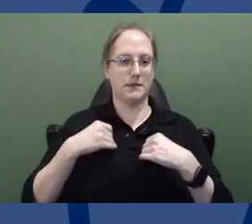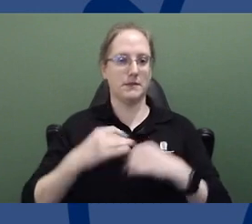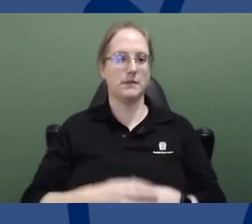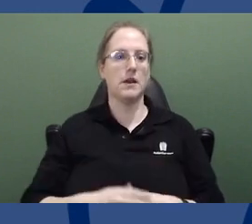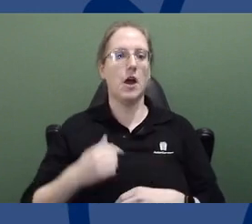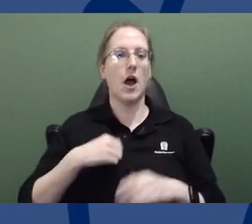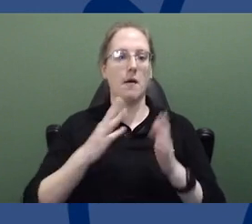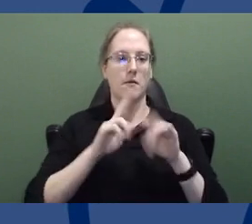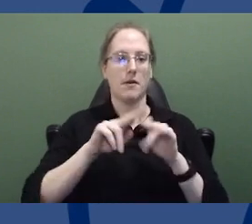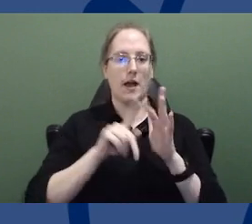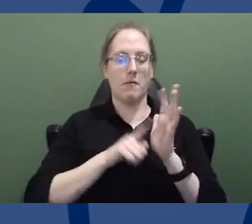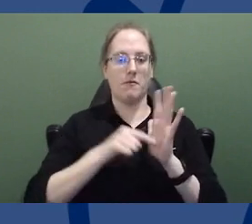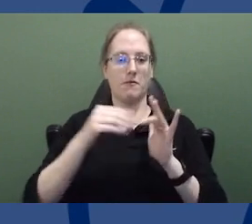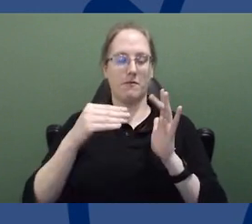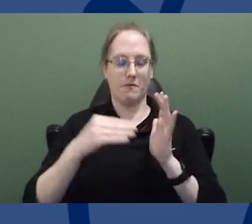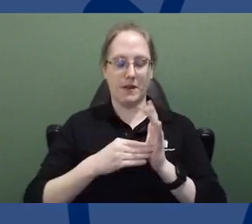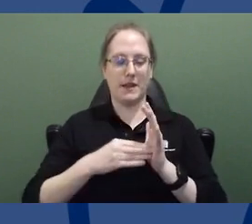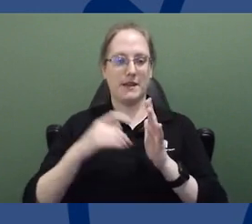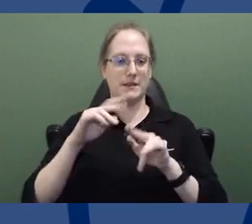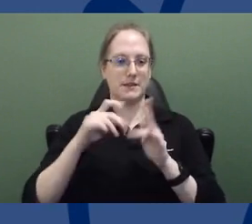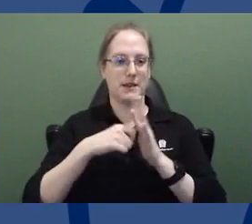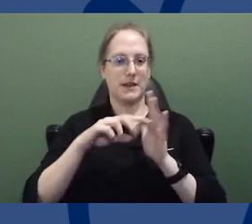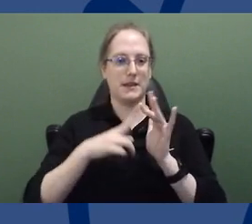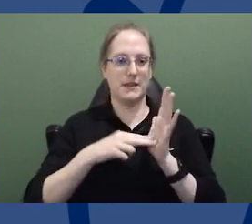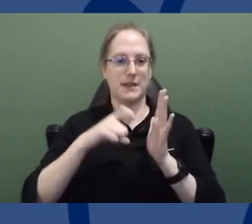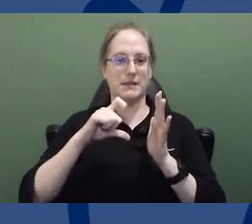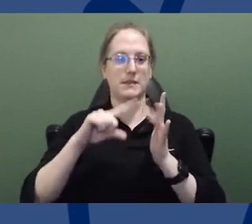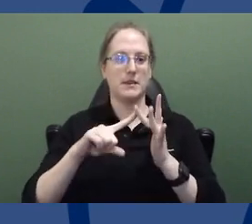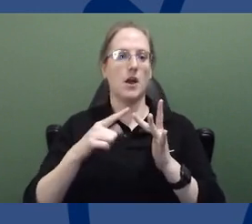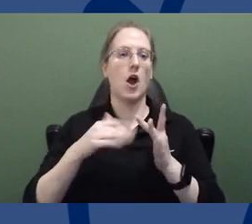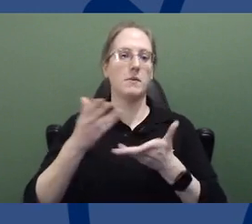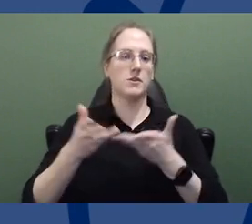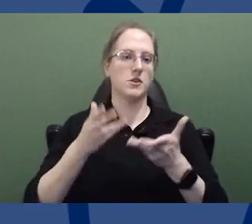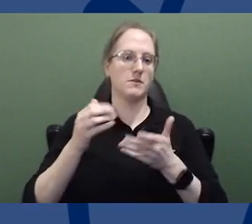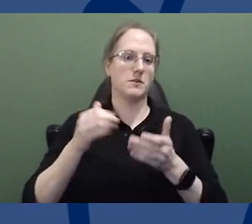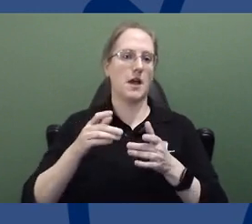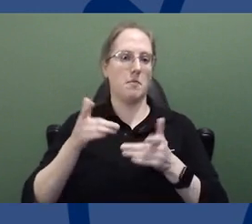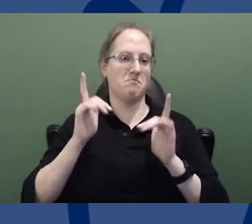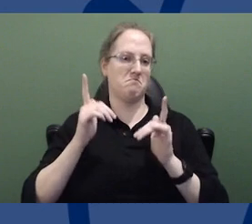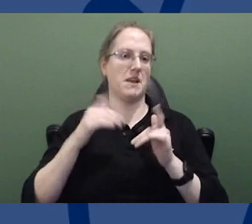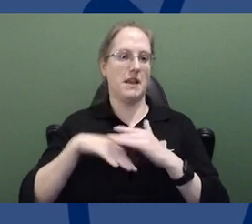Program Delivery at Service NSW and I will be your MC for the night. I would like to